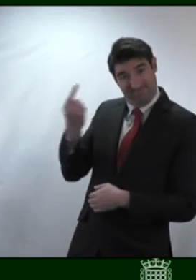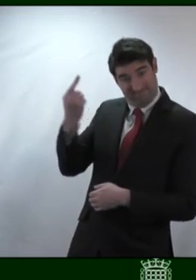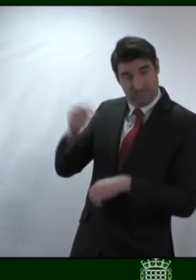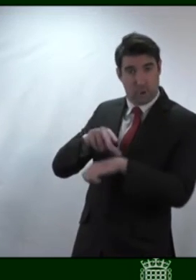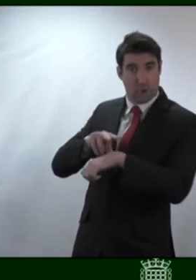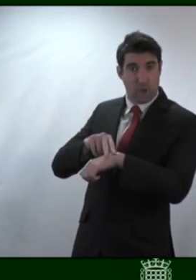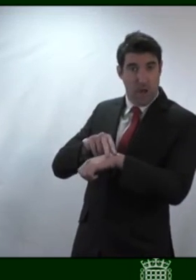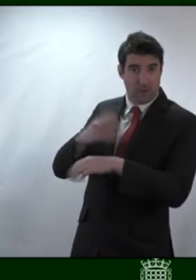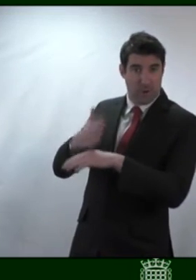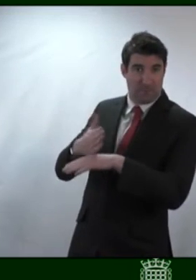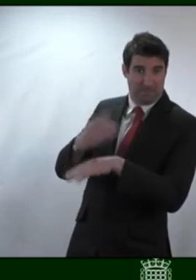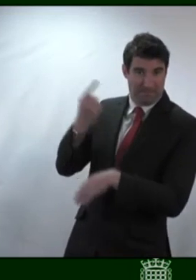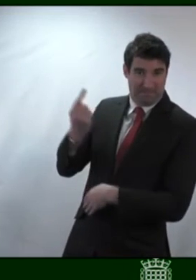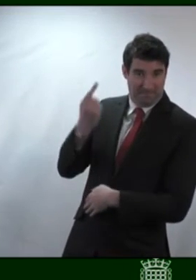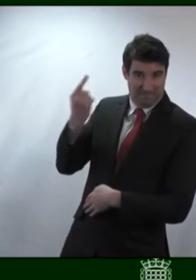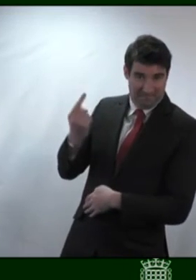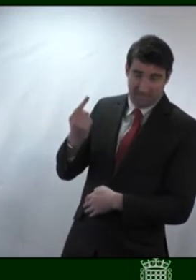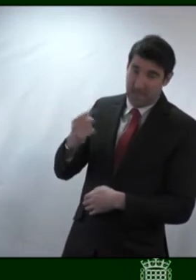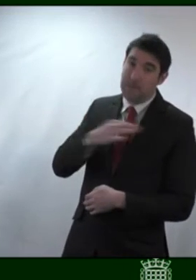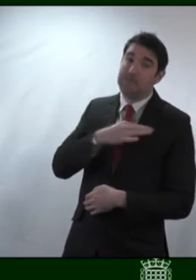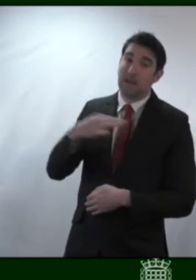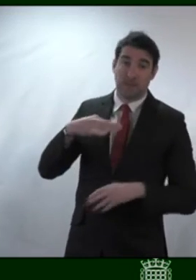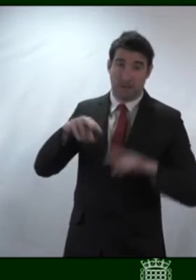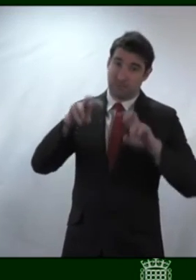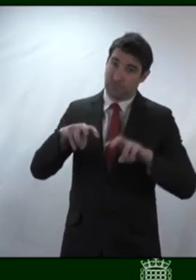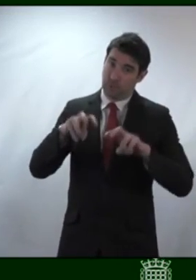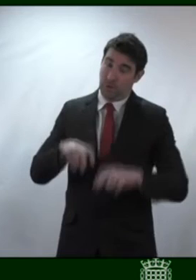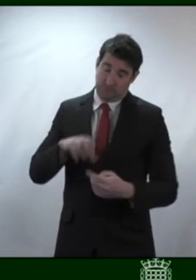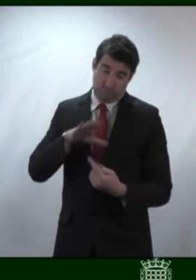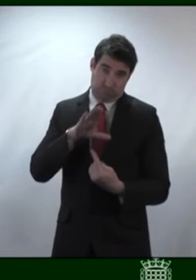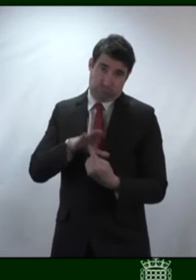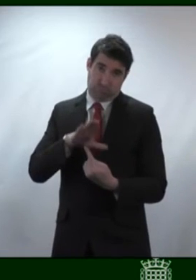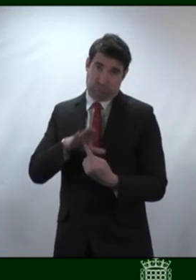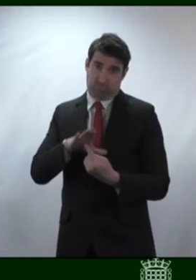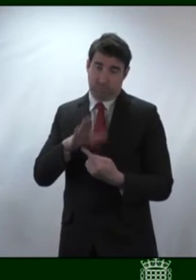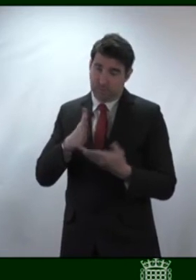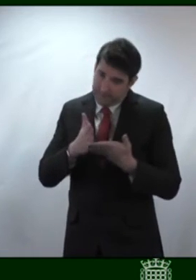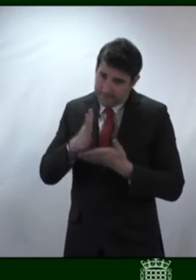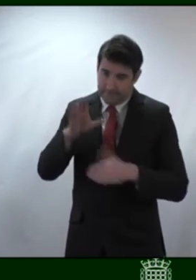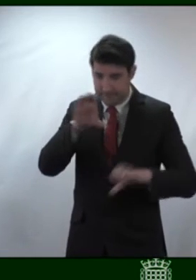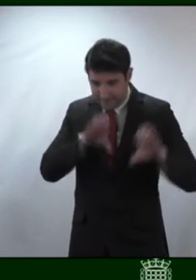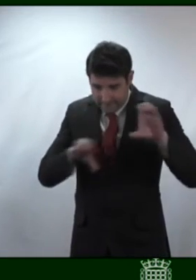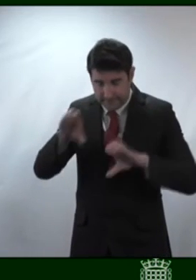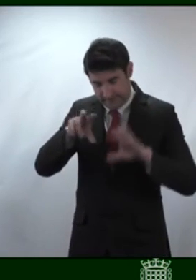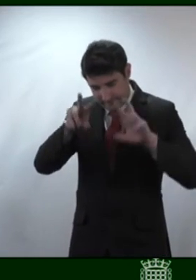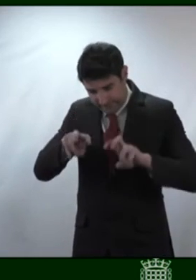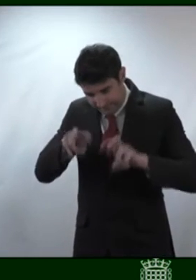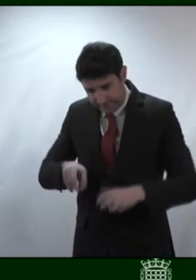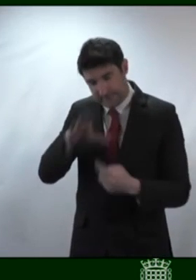of medical research and pure science. That is why this Government are investing record sums